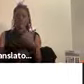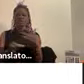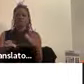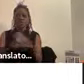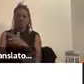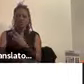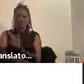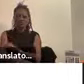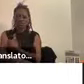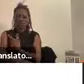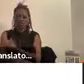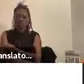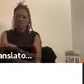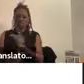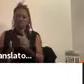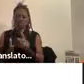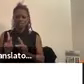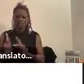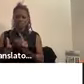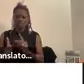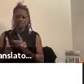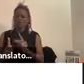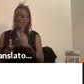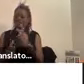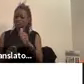individuals, as you can see, has gone up a little bit.